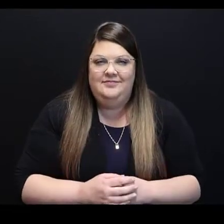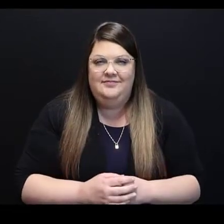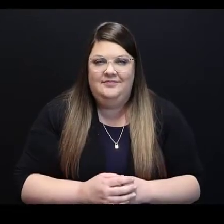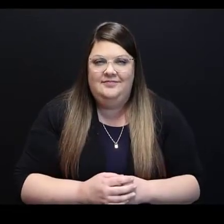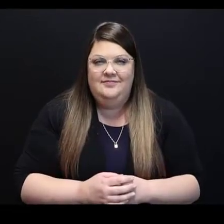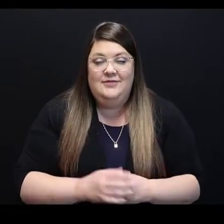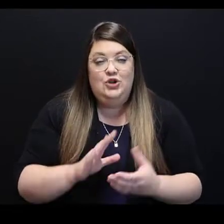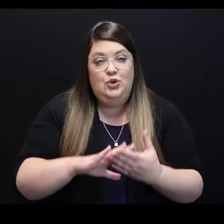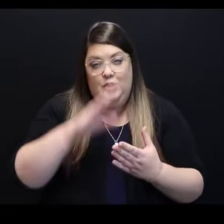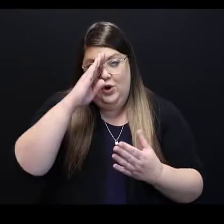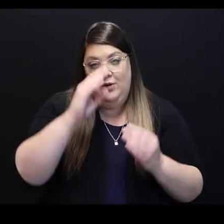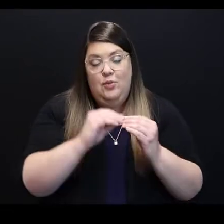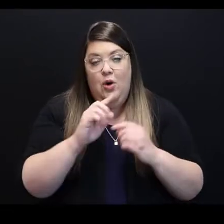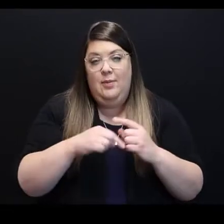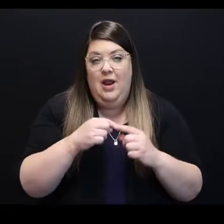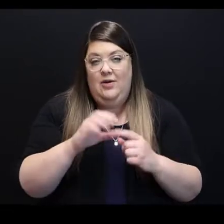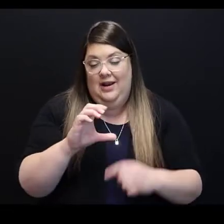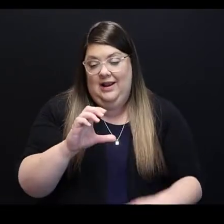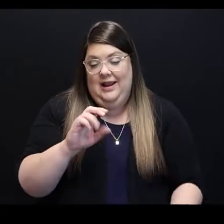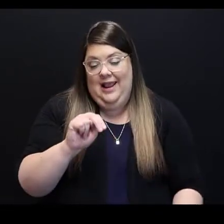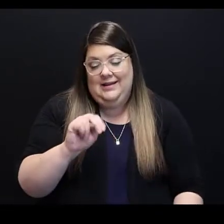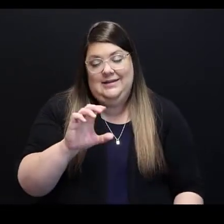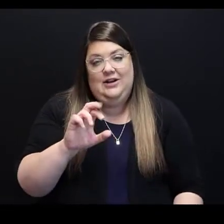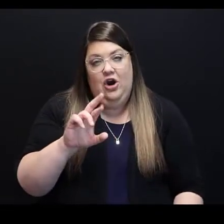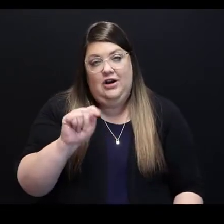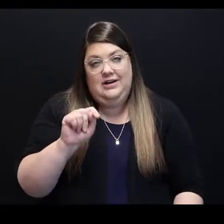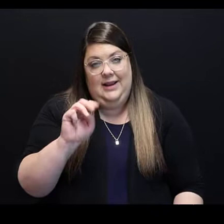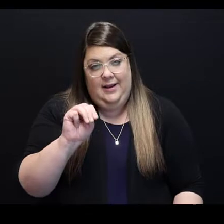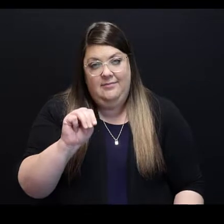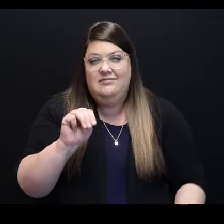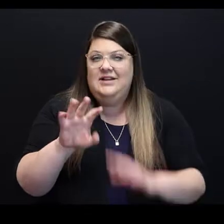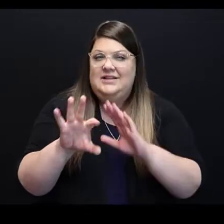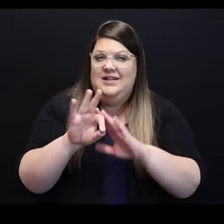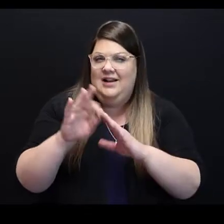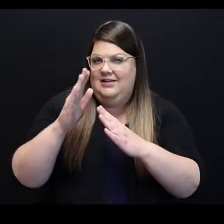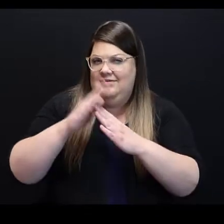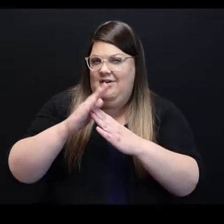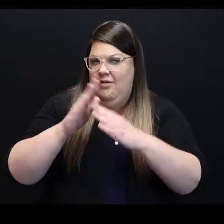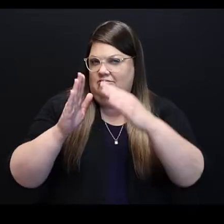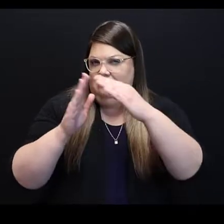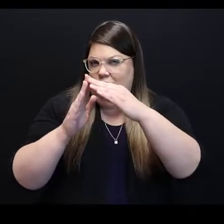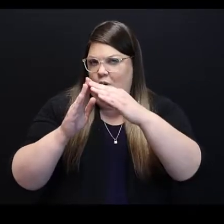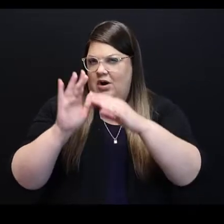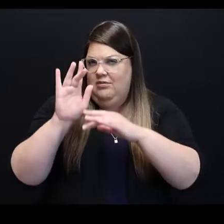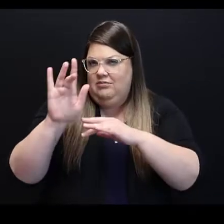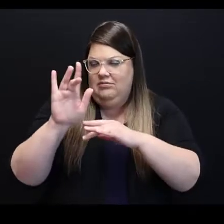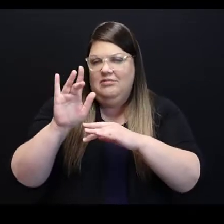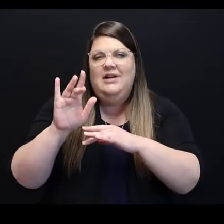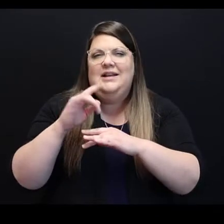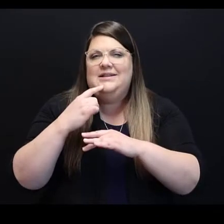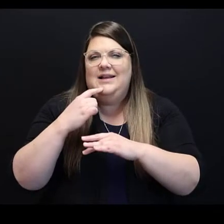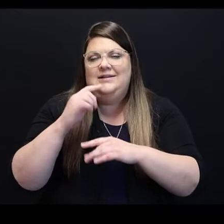To learn more about the NCRTM select about NCRTM which is located at the top of every page